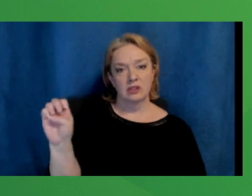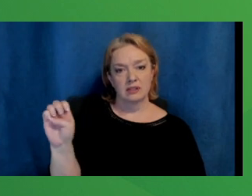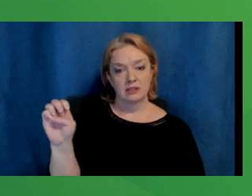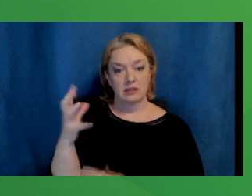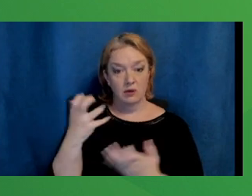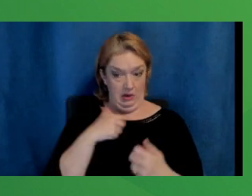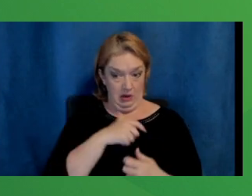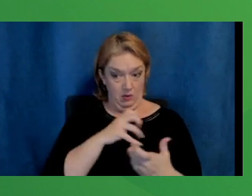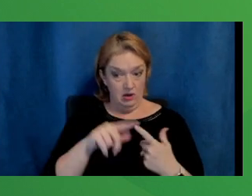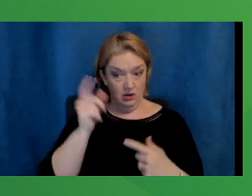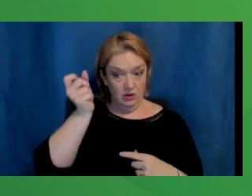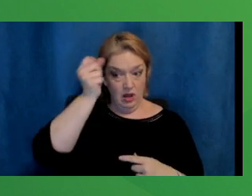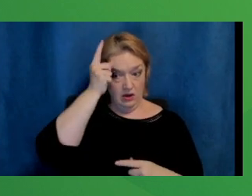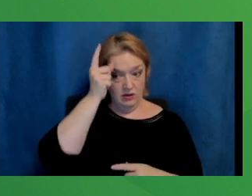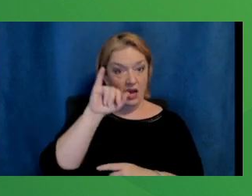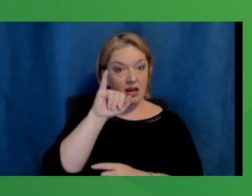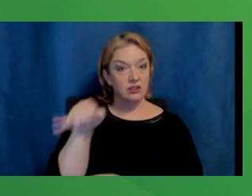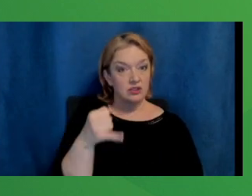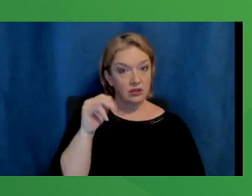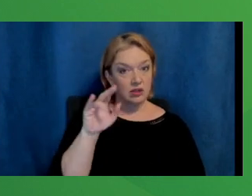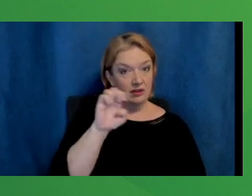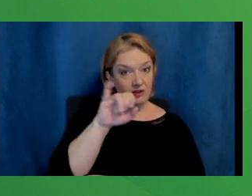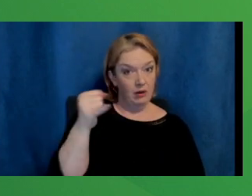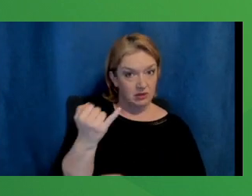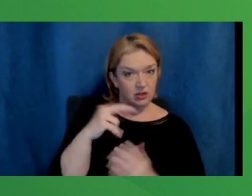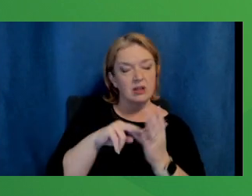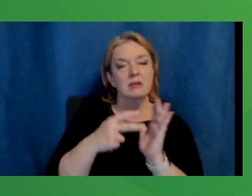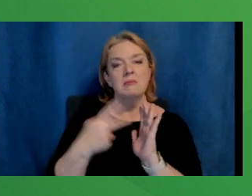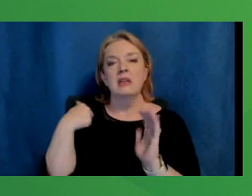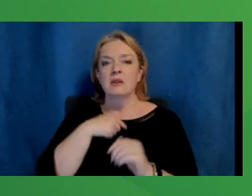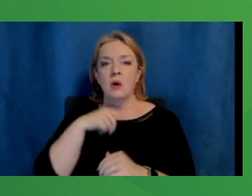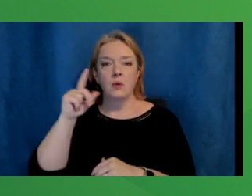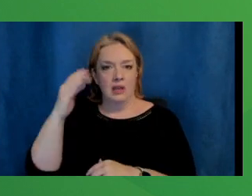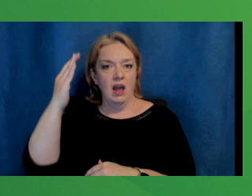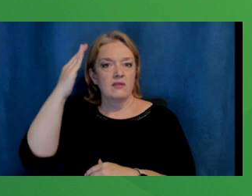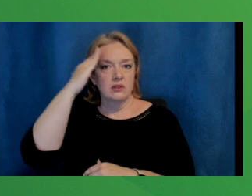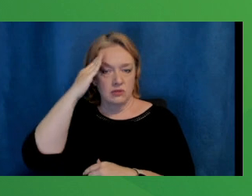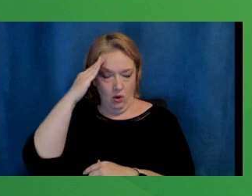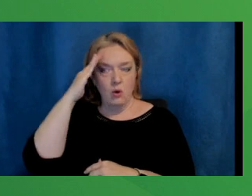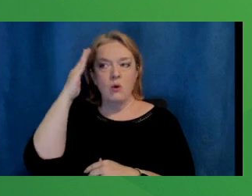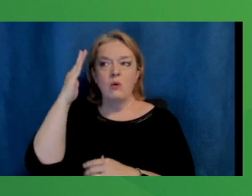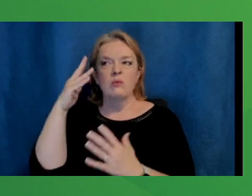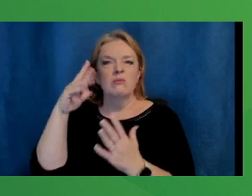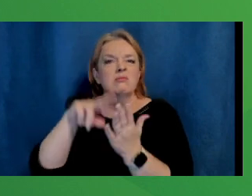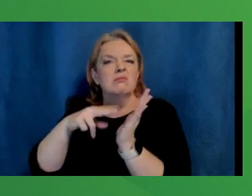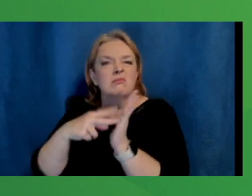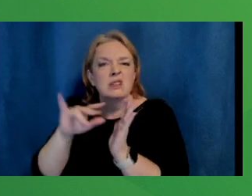for this particular task, I had my students work in pairs and they each had to come up with three